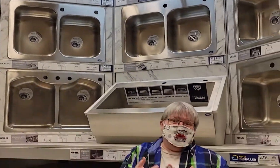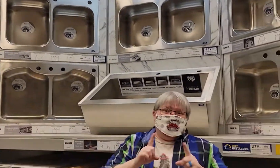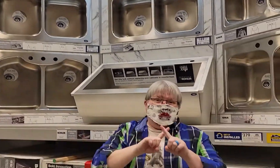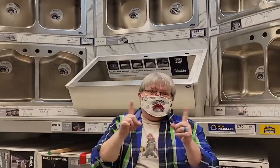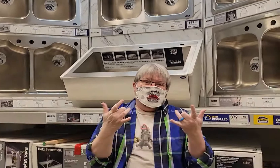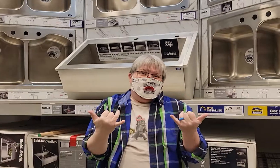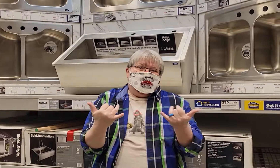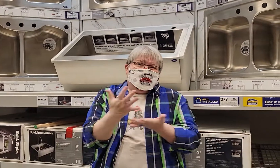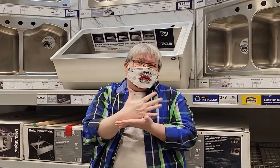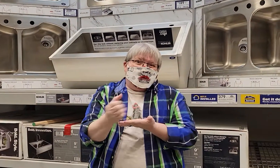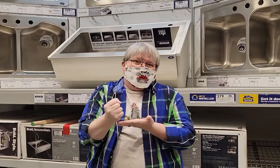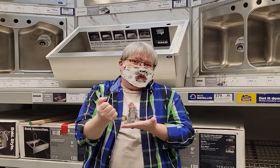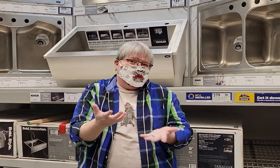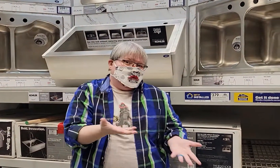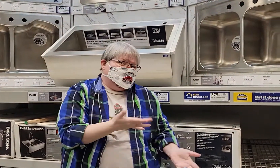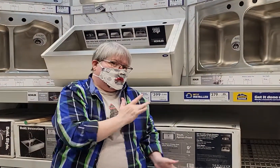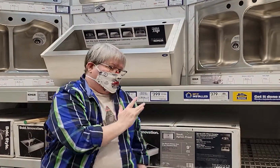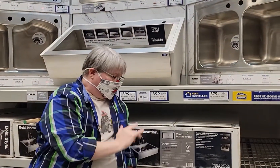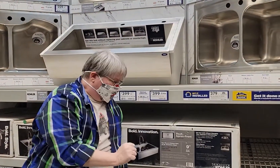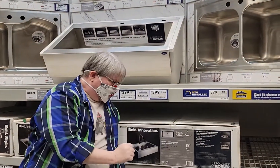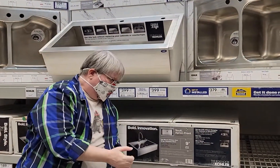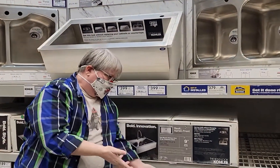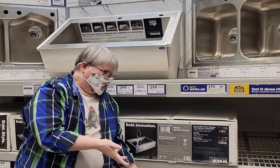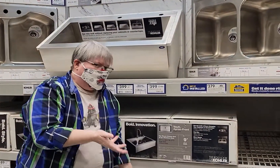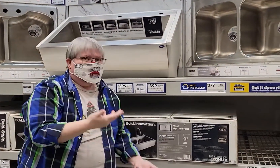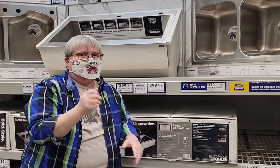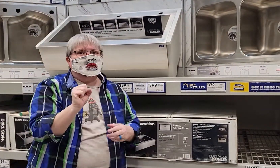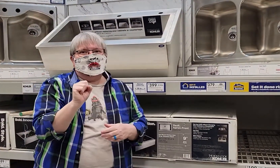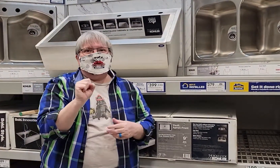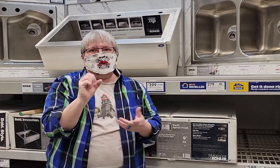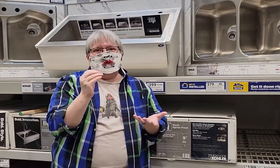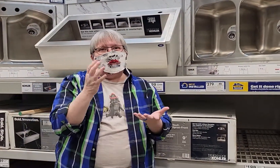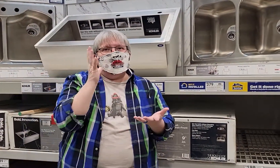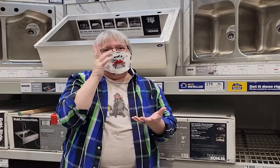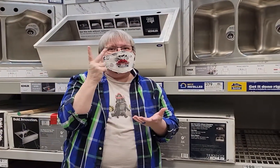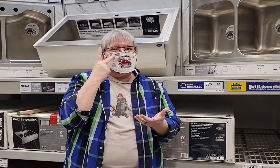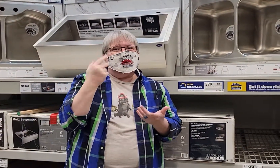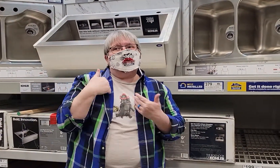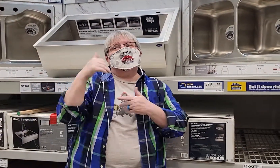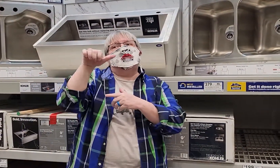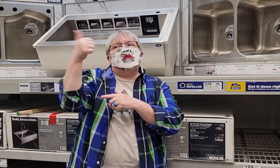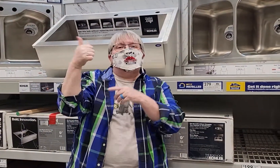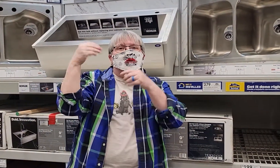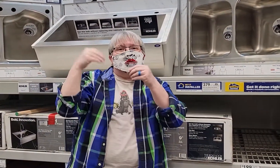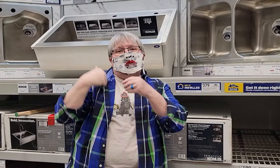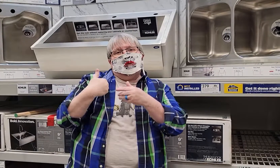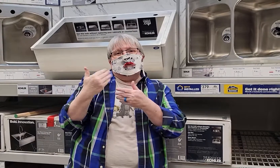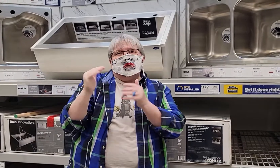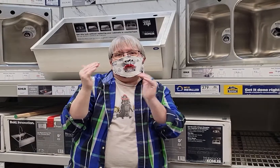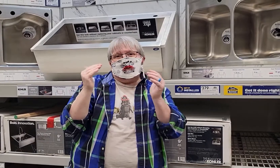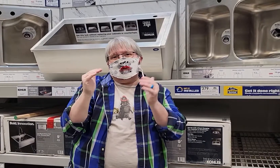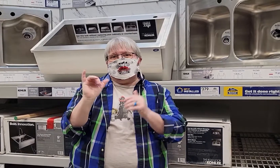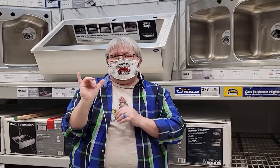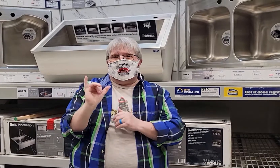But they're out now, the spot's empty. So we'll just keep looking. Maybe another store, we can compare,